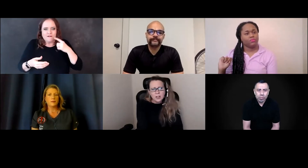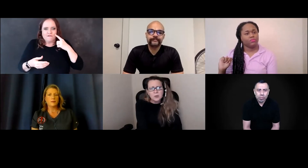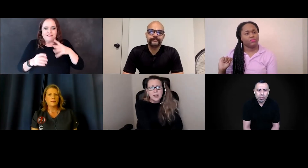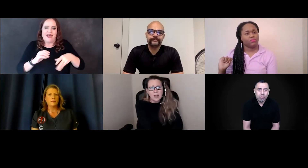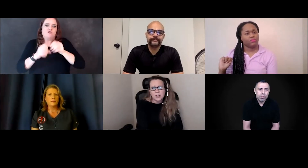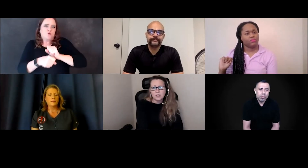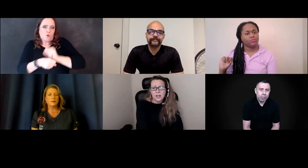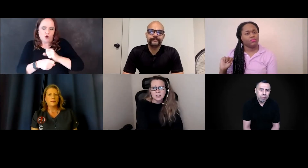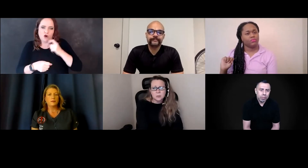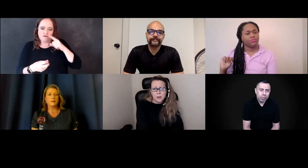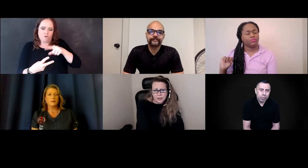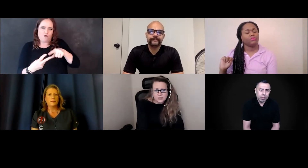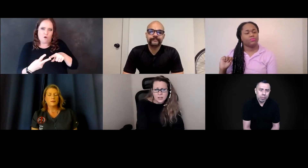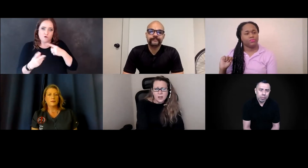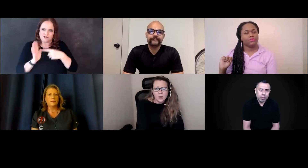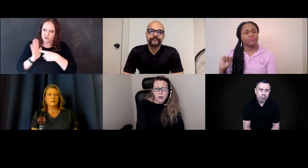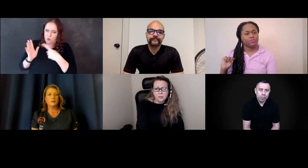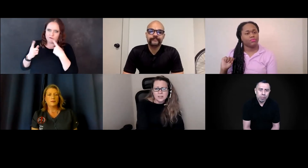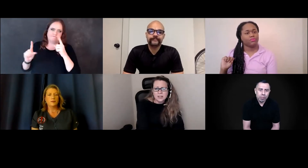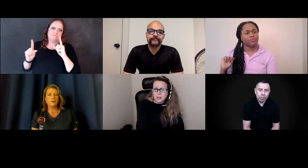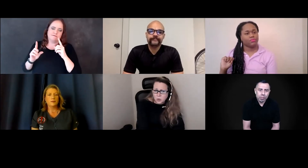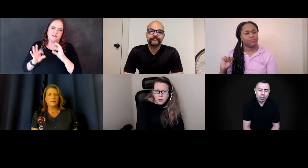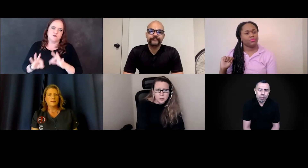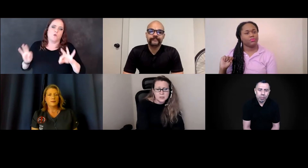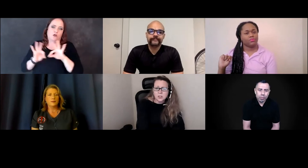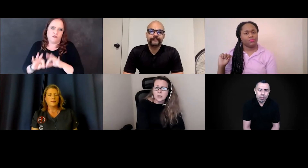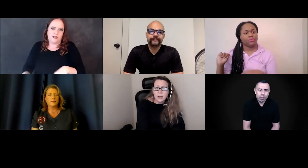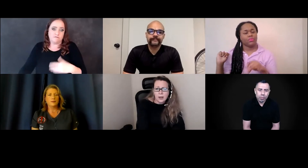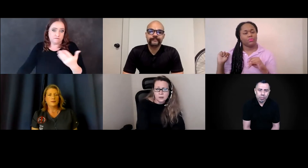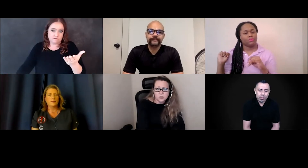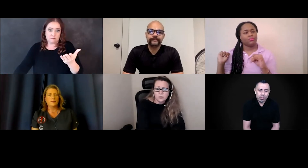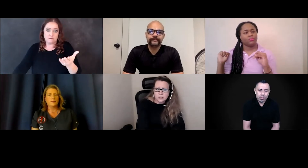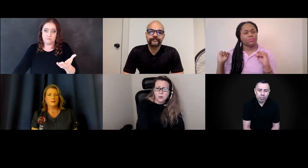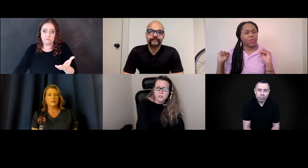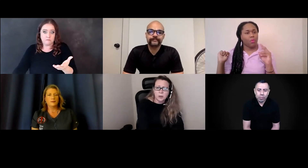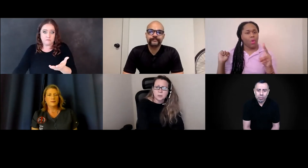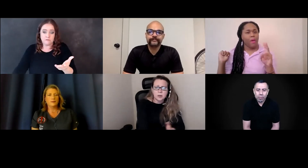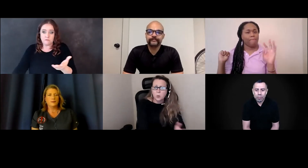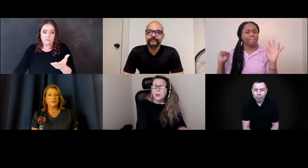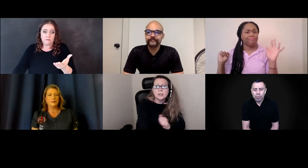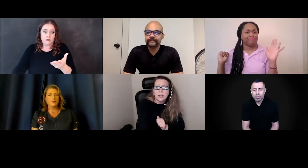you navigate that space it's extra work, potentially extra fiscal responsibility, what do you say?